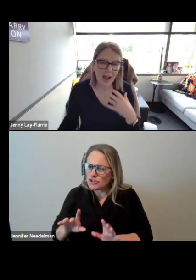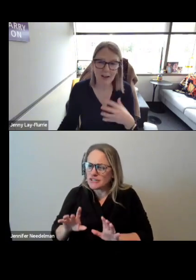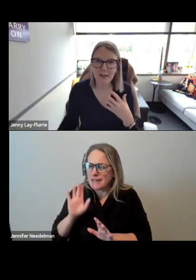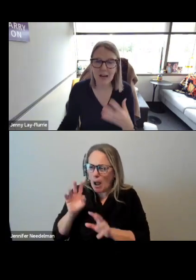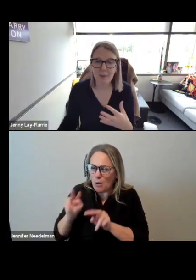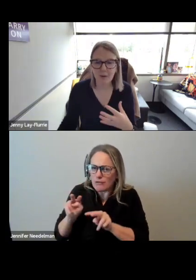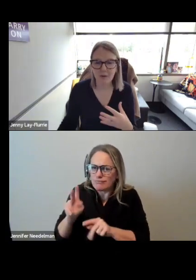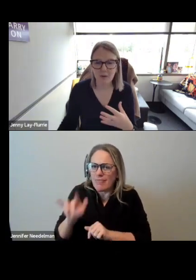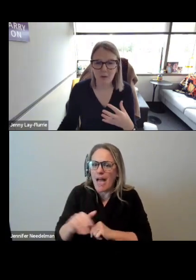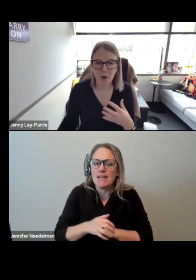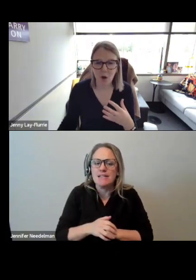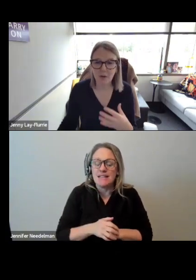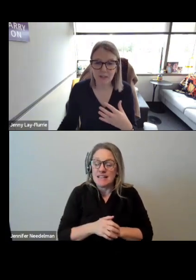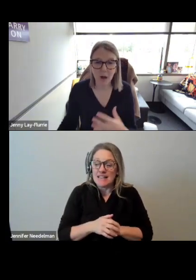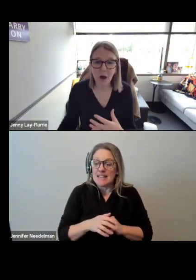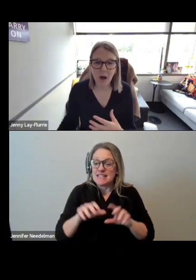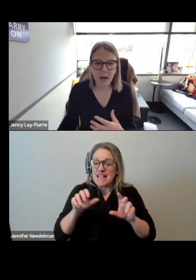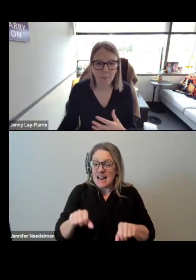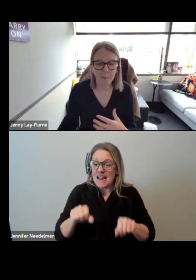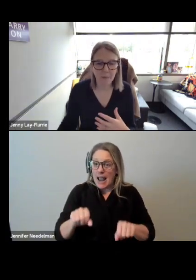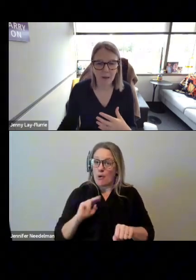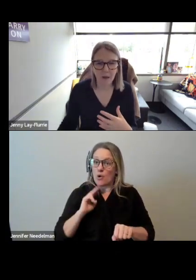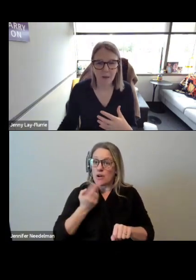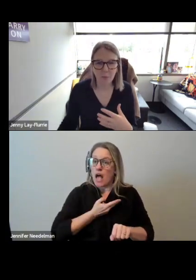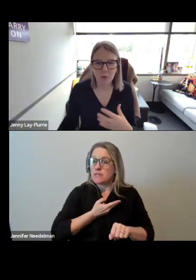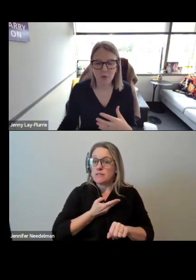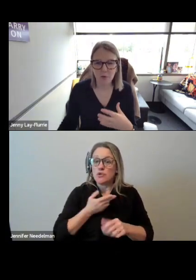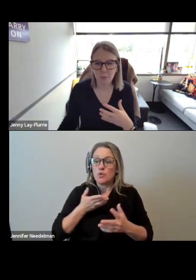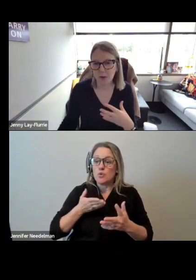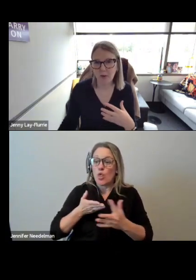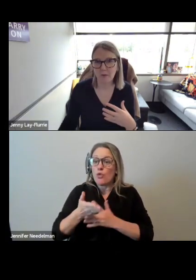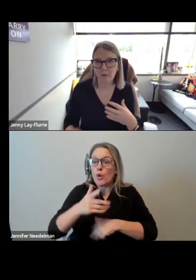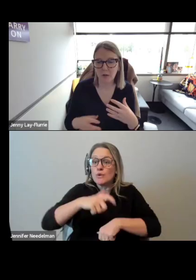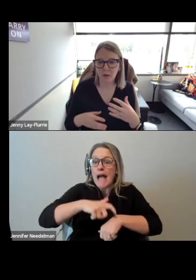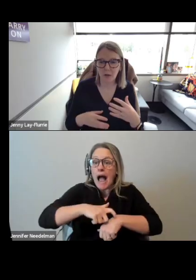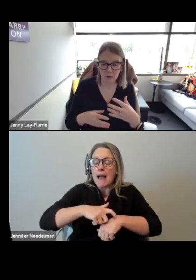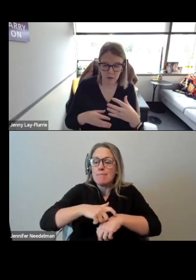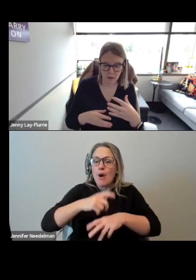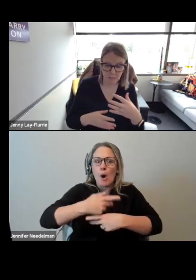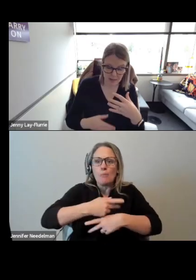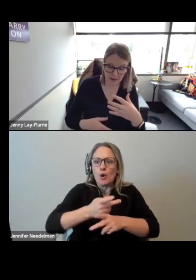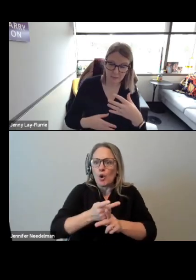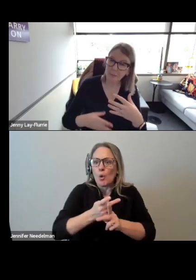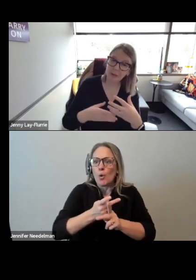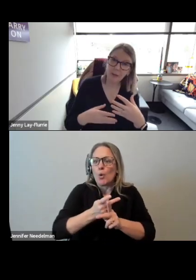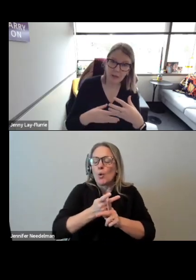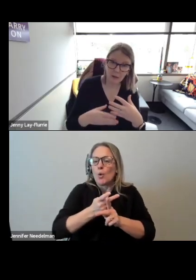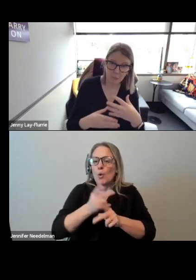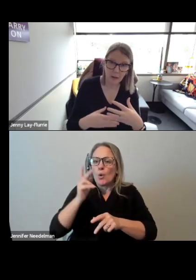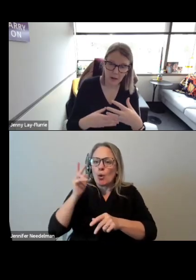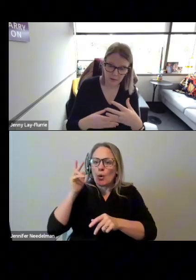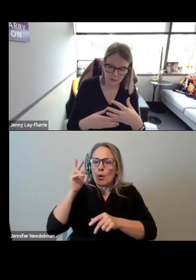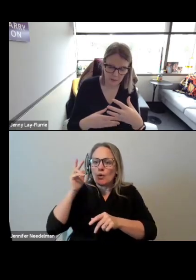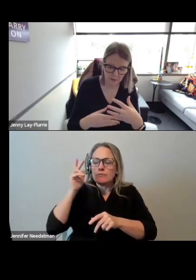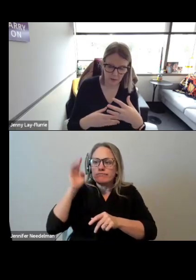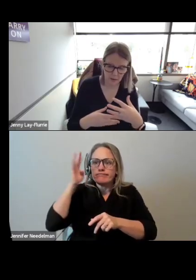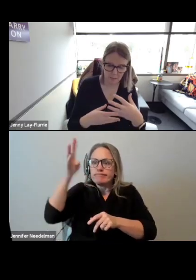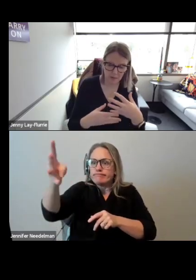It has enabled us to over time produce products that are yes, minimally compliant,